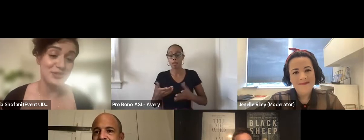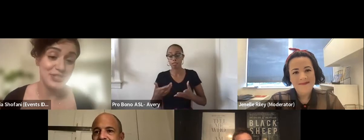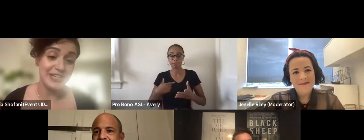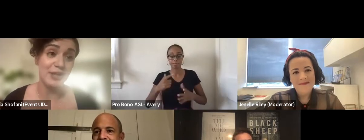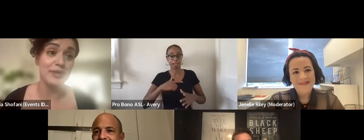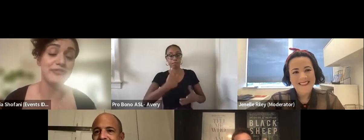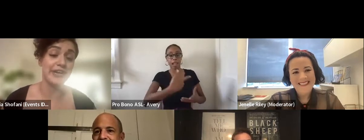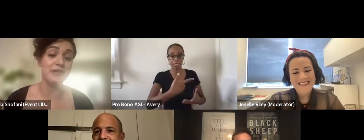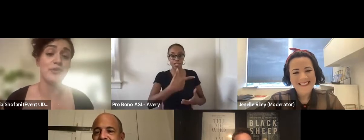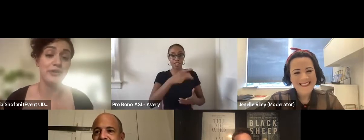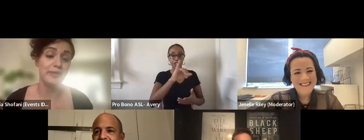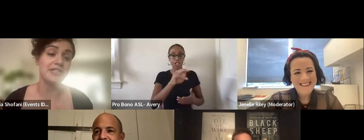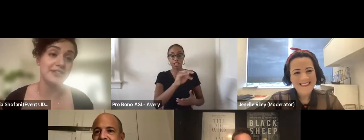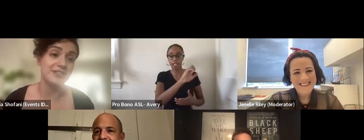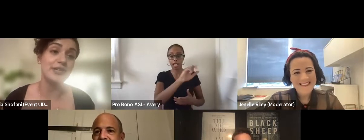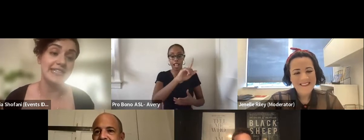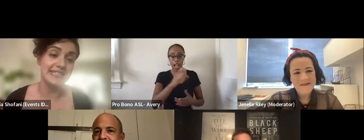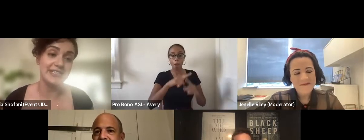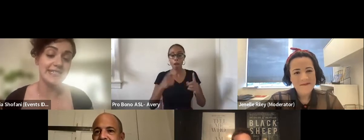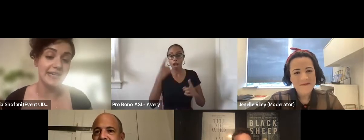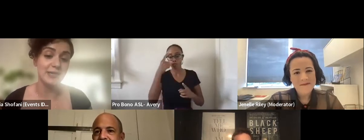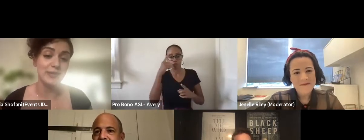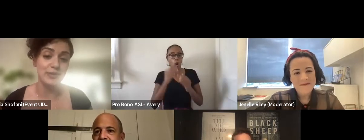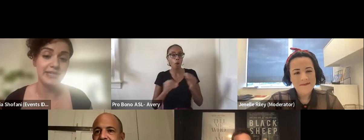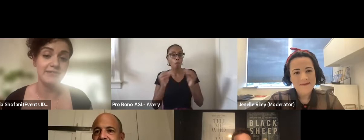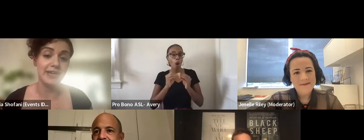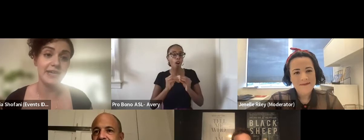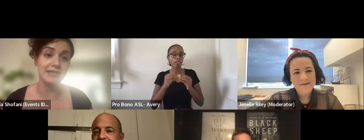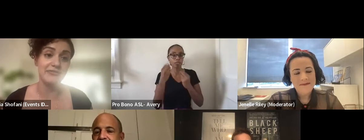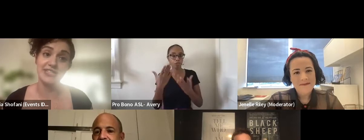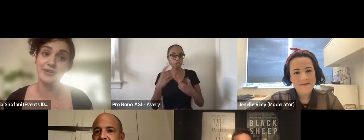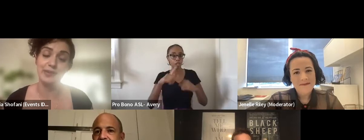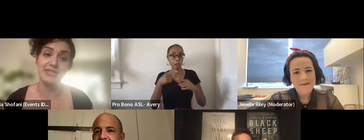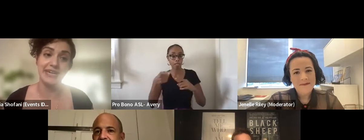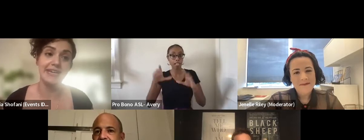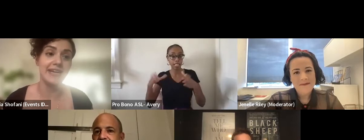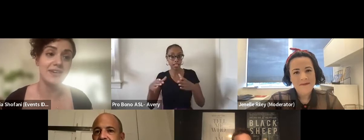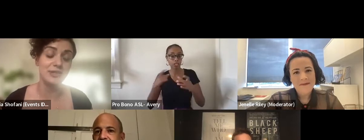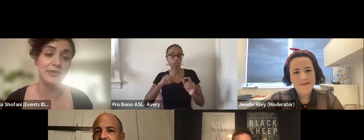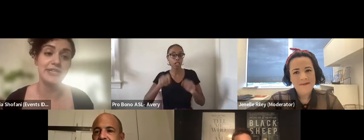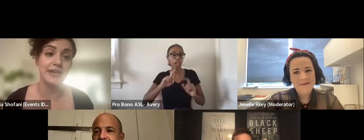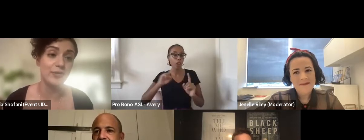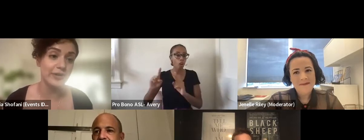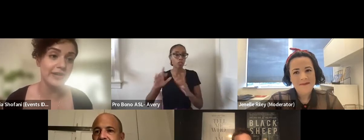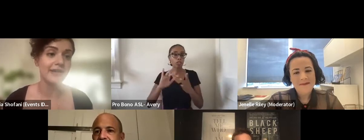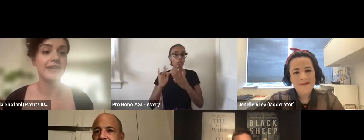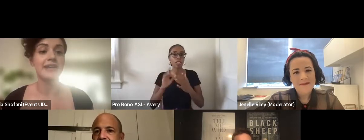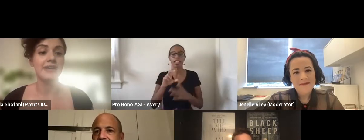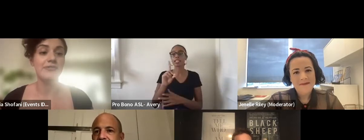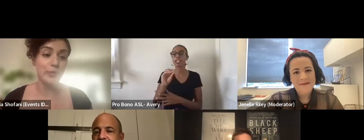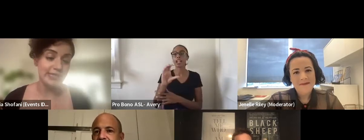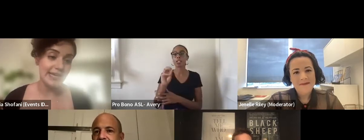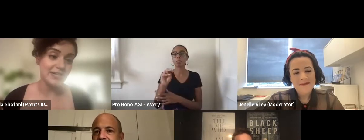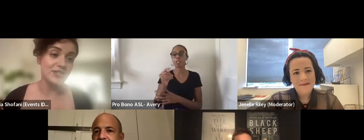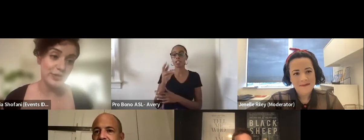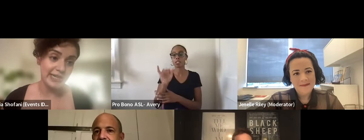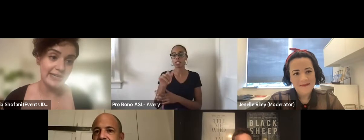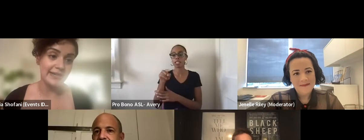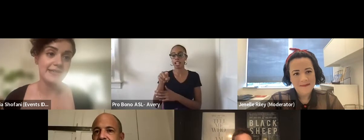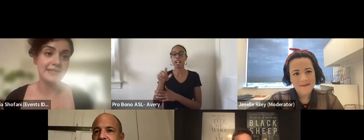For the series screen library up you can visit our documentary slash screening slash series.